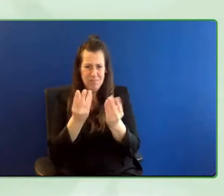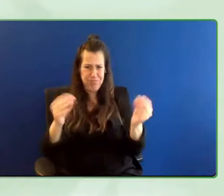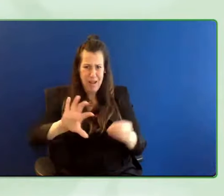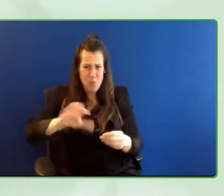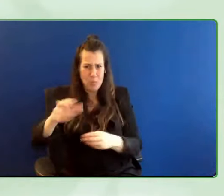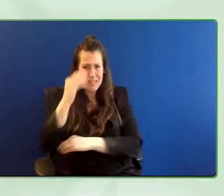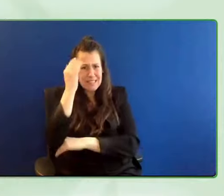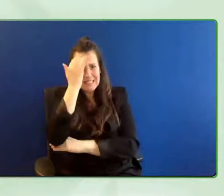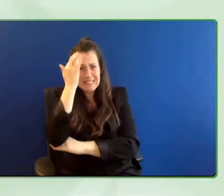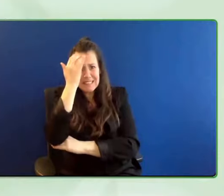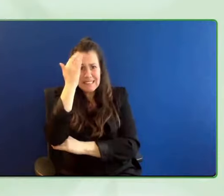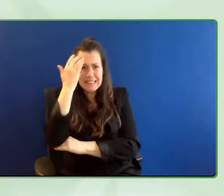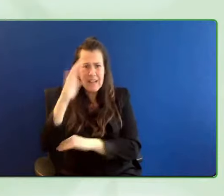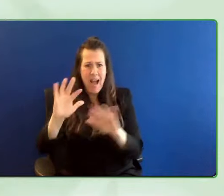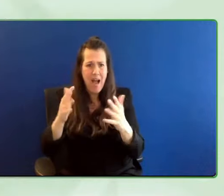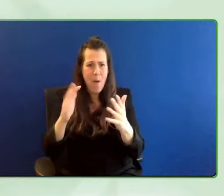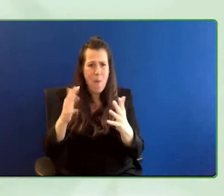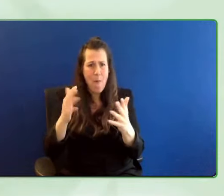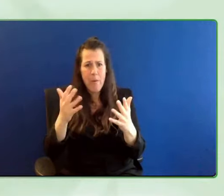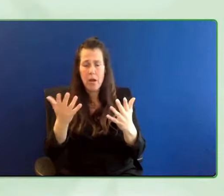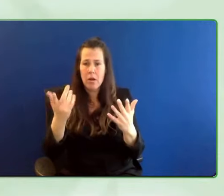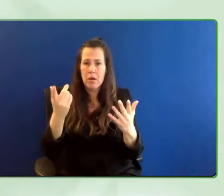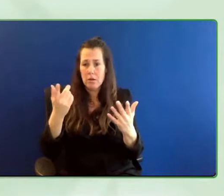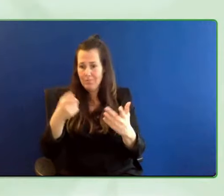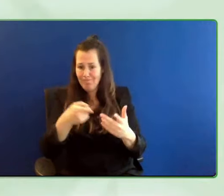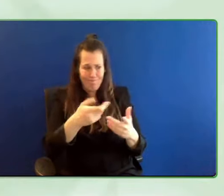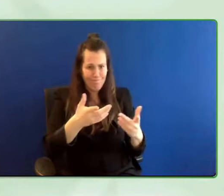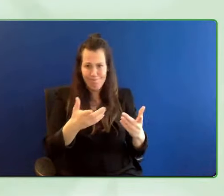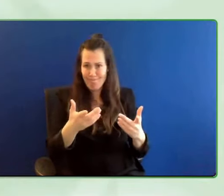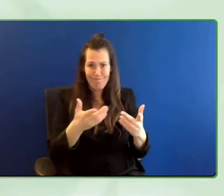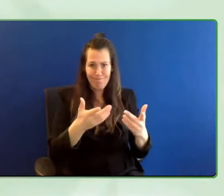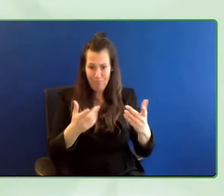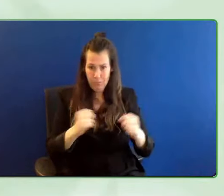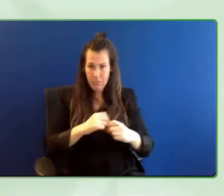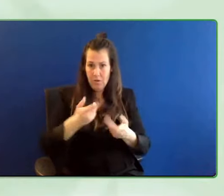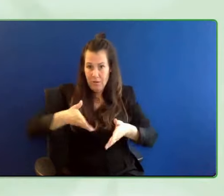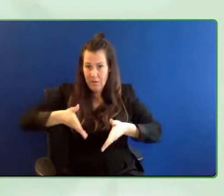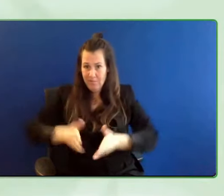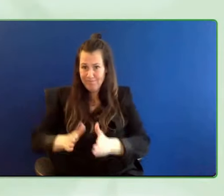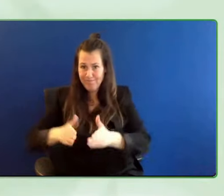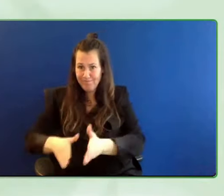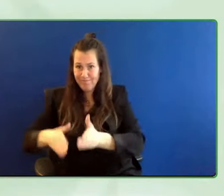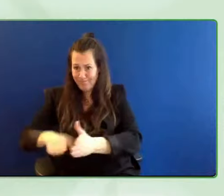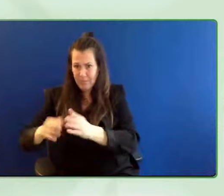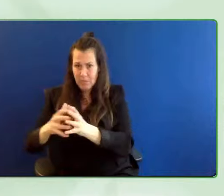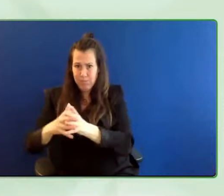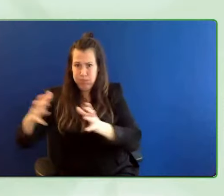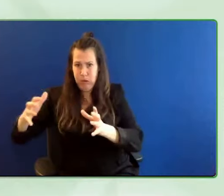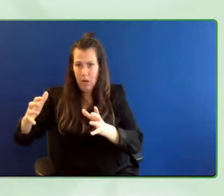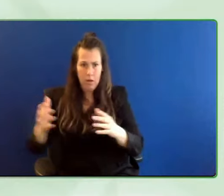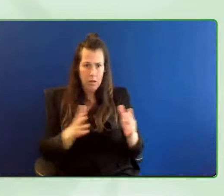time, and that right now, one in five Americans are a caregiver and one in 10 Austrians are a caregiver.